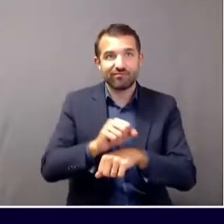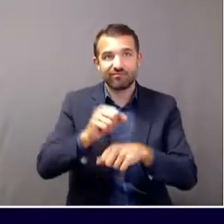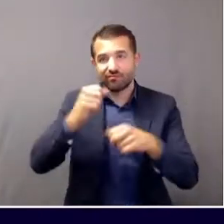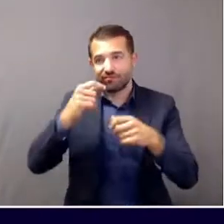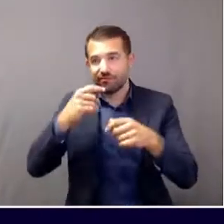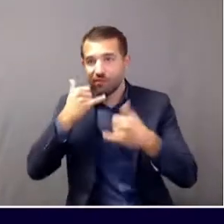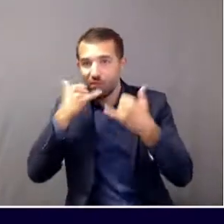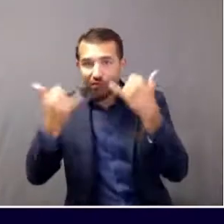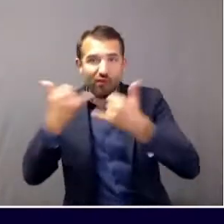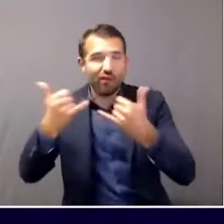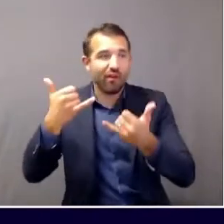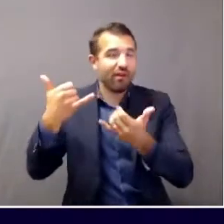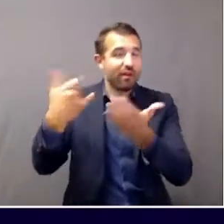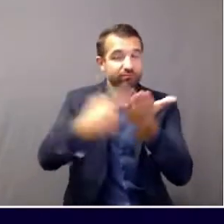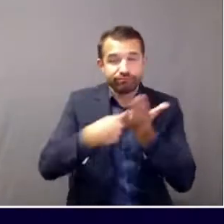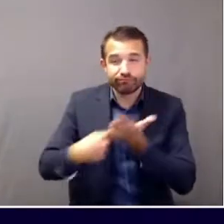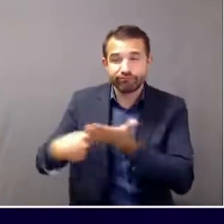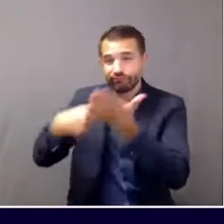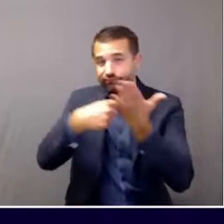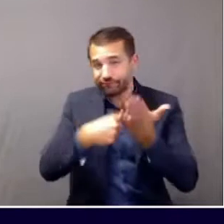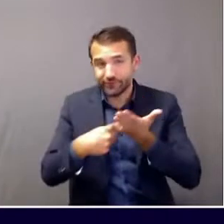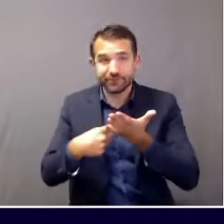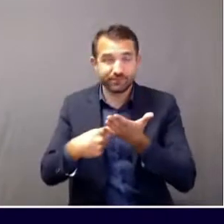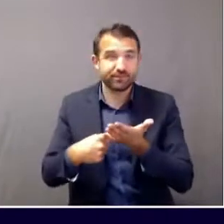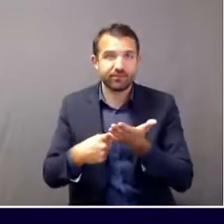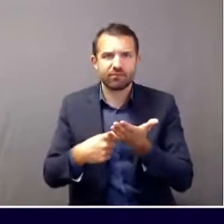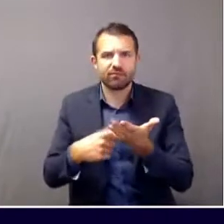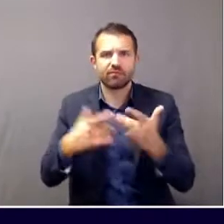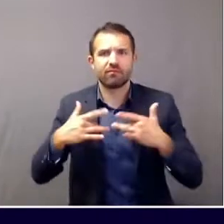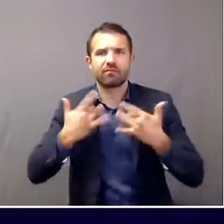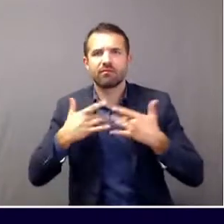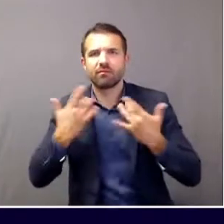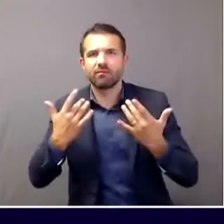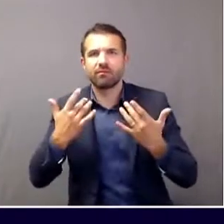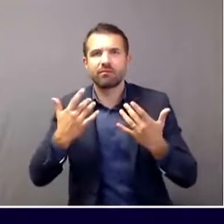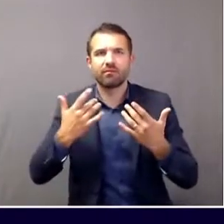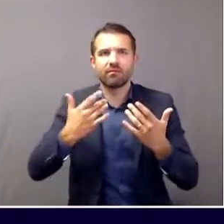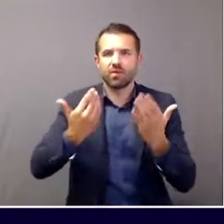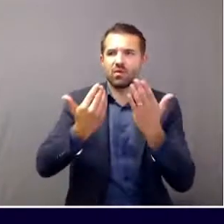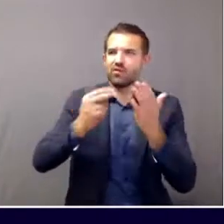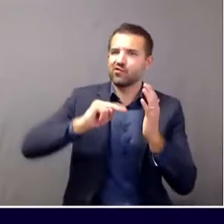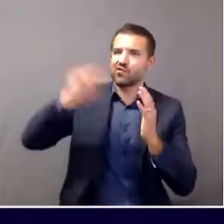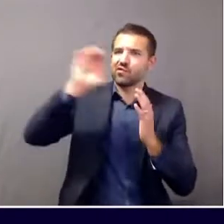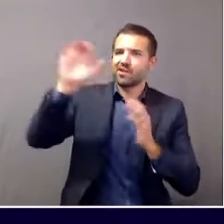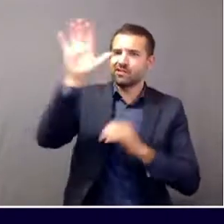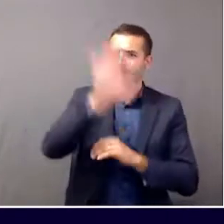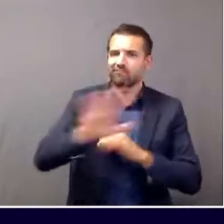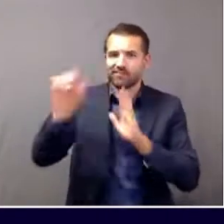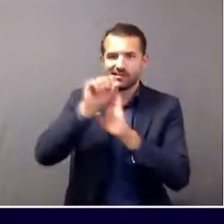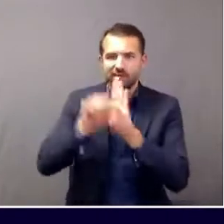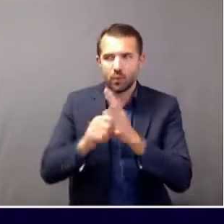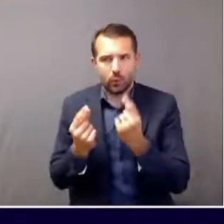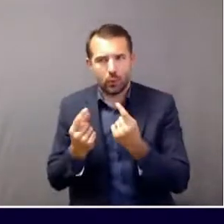just in the northeast what I heard my colleagues talk